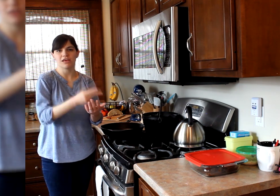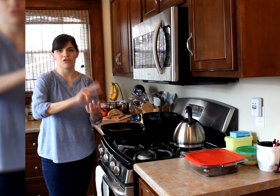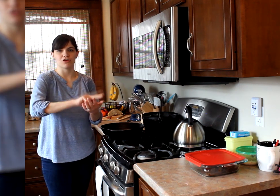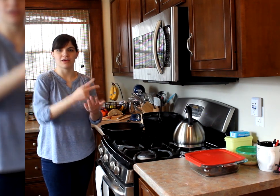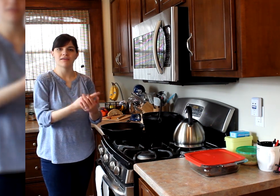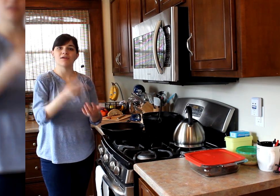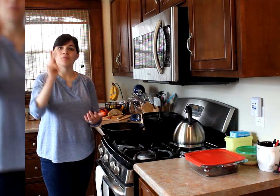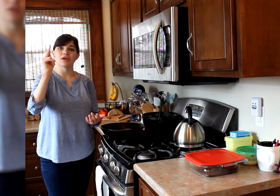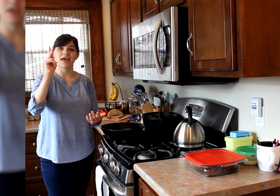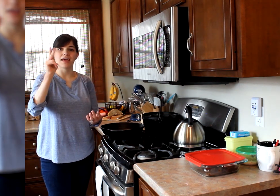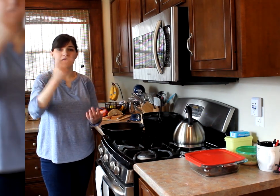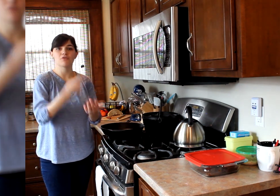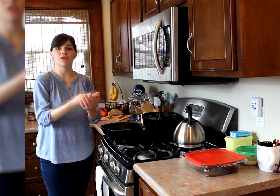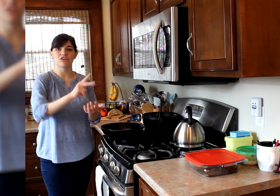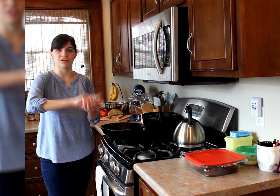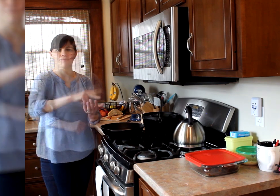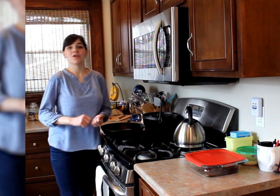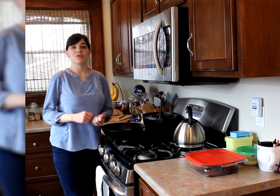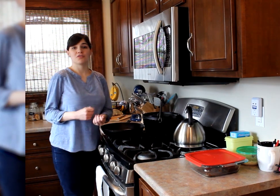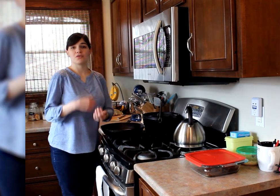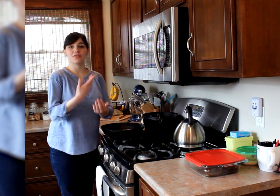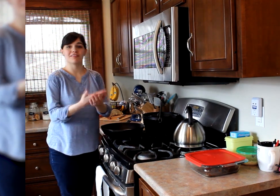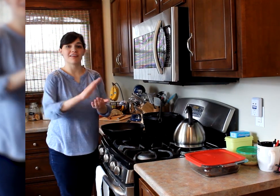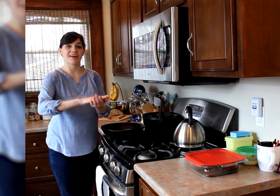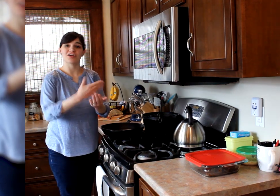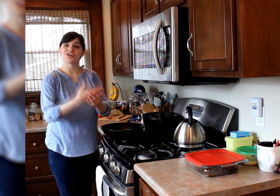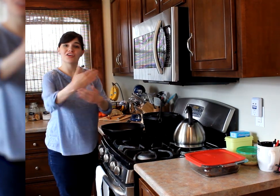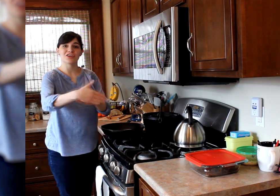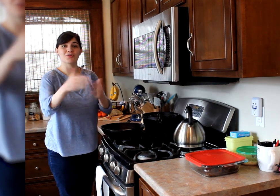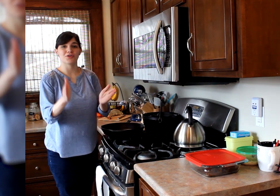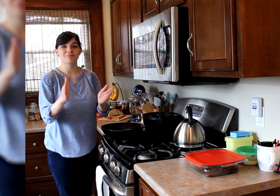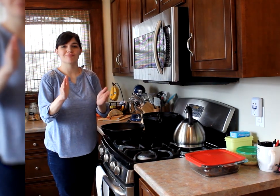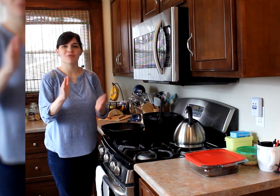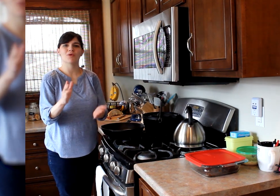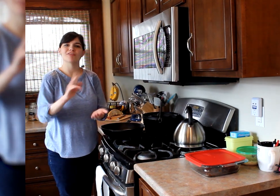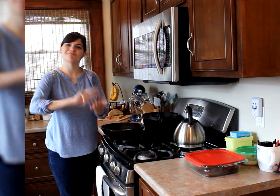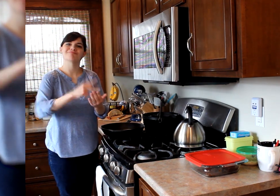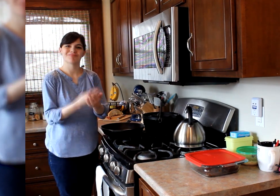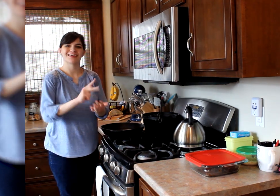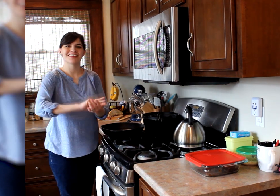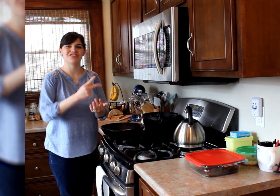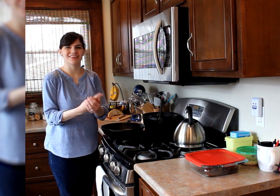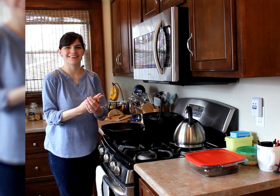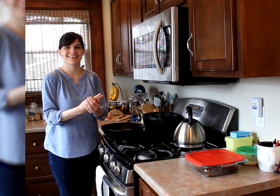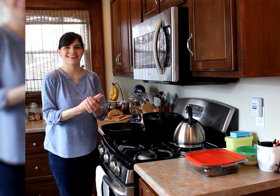you're cooking, but K for kitchen. So you can sign cooking room or kitchen. A